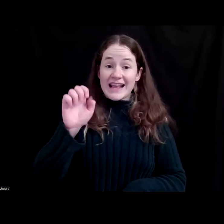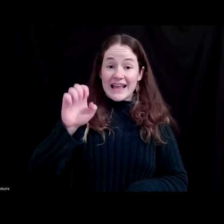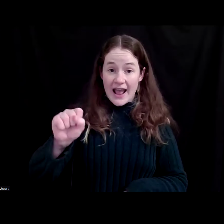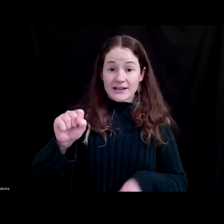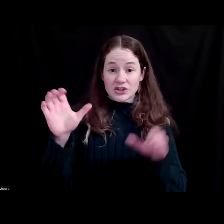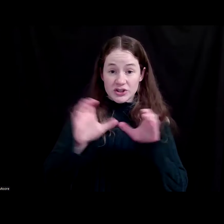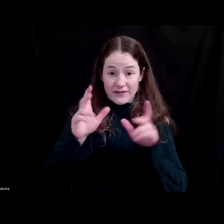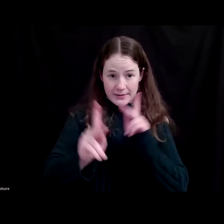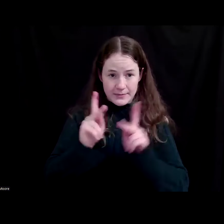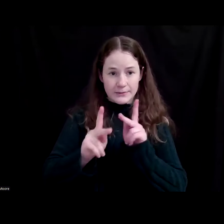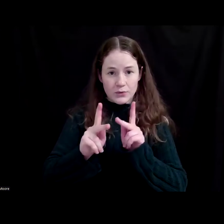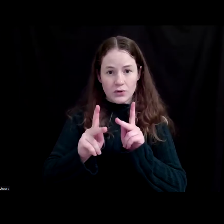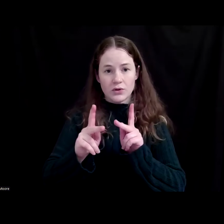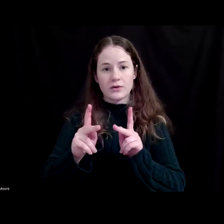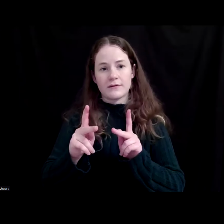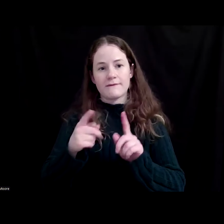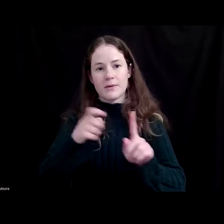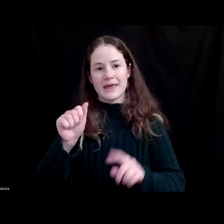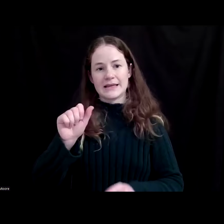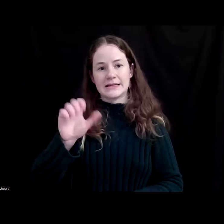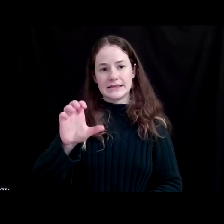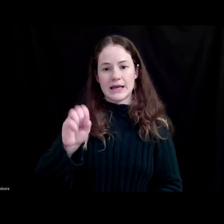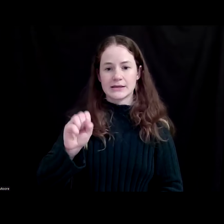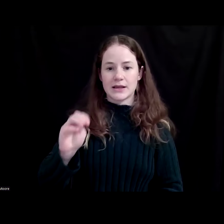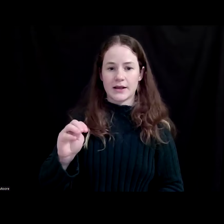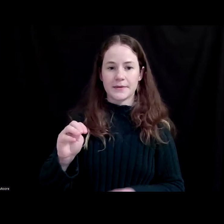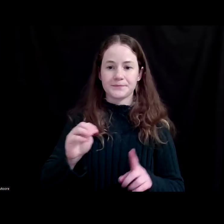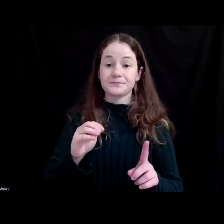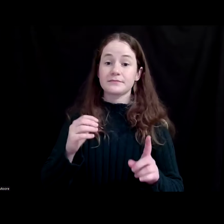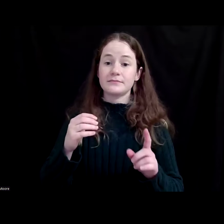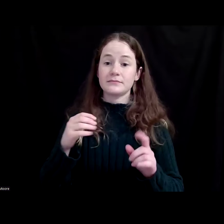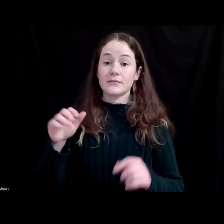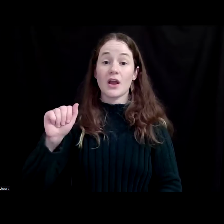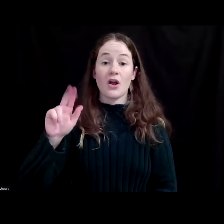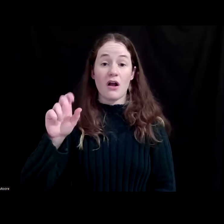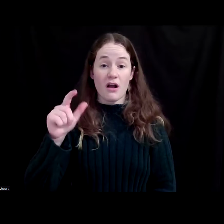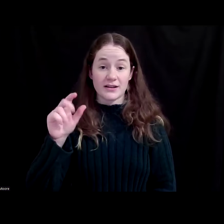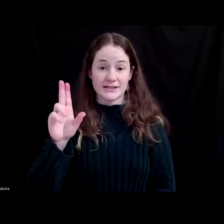Yeah. I mean, Jonathan, if you're willing, I will be glad to contact you and uh